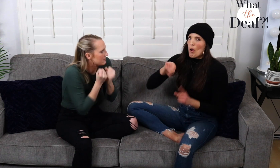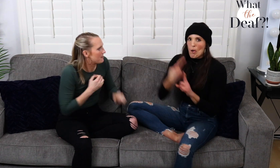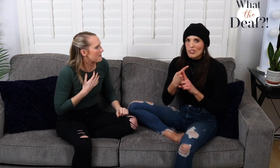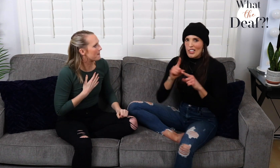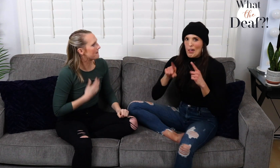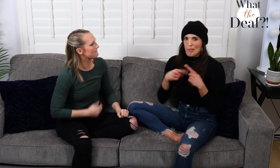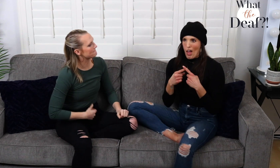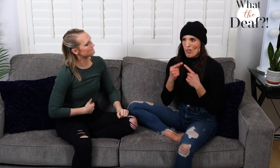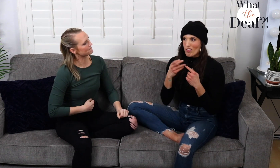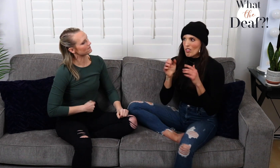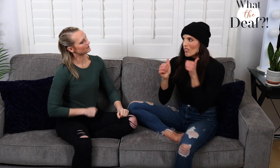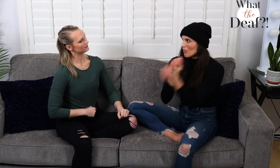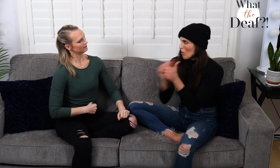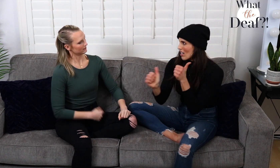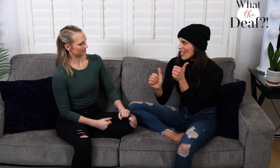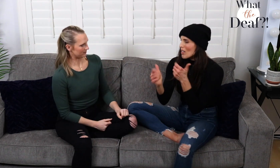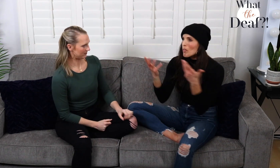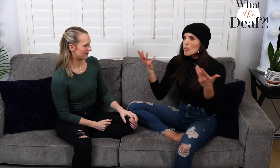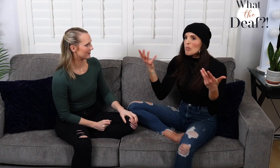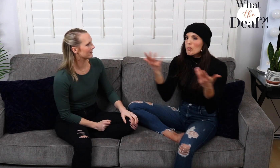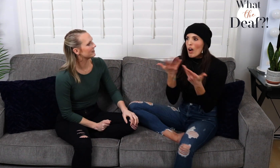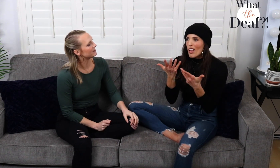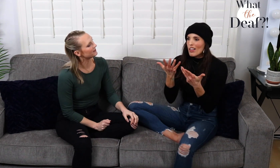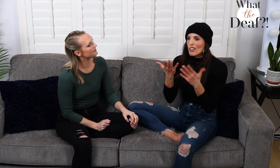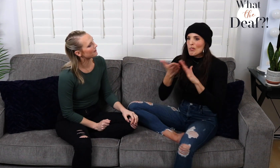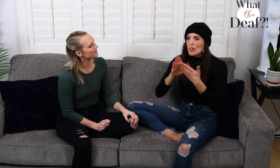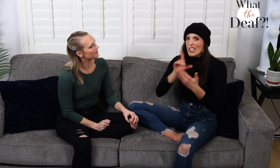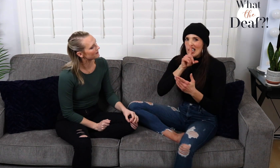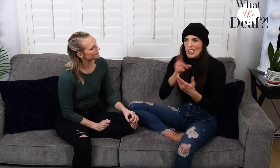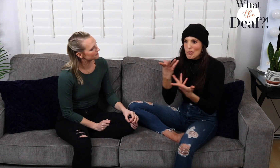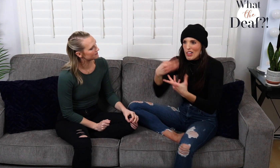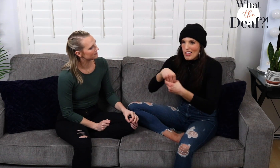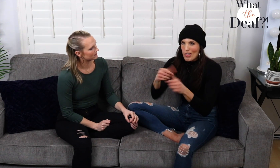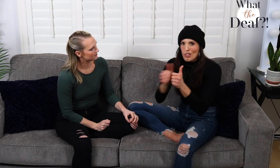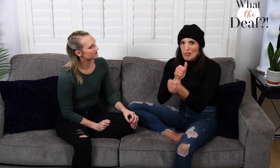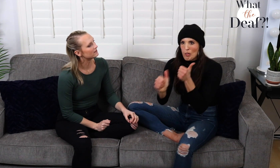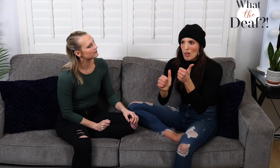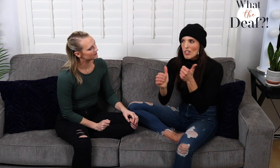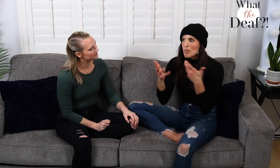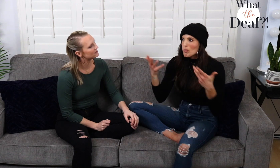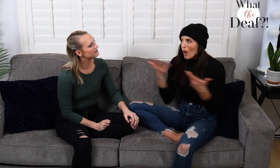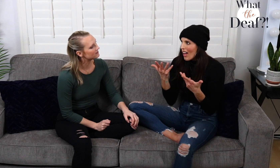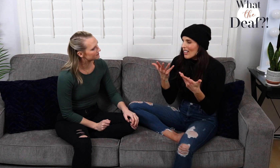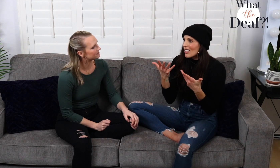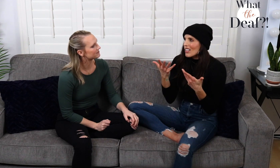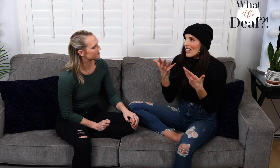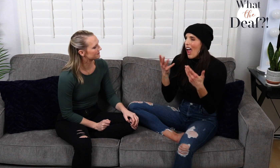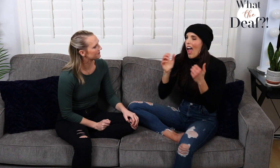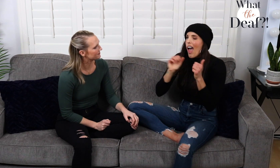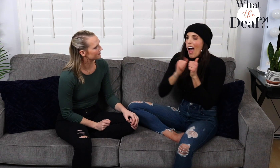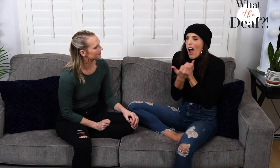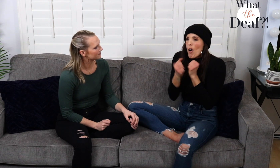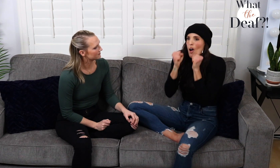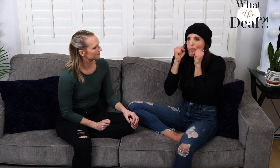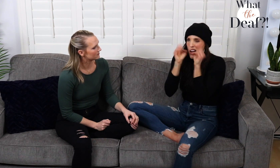Because it's not only about the sport it's about what the community is within the sport and how